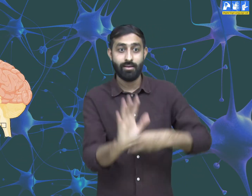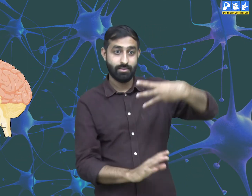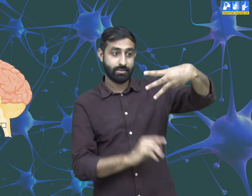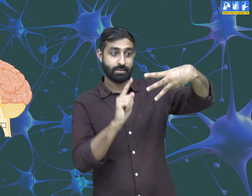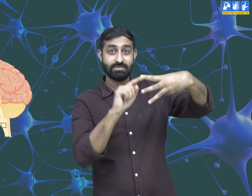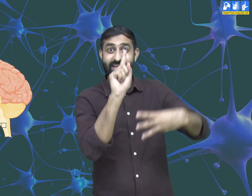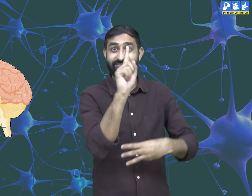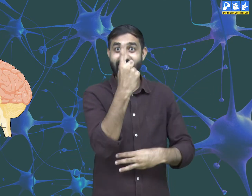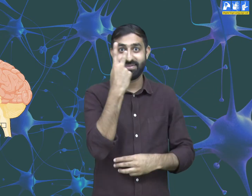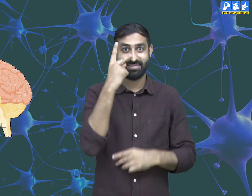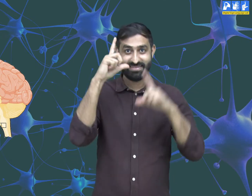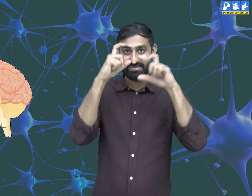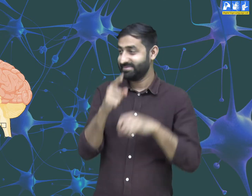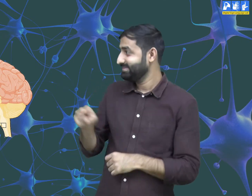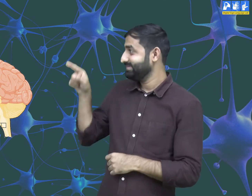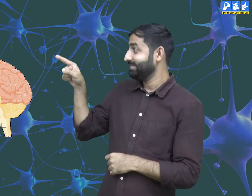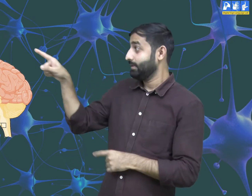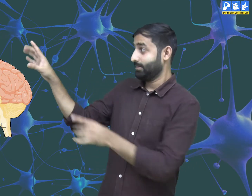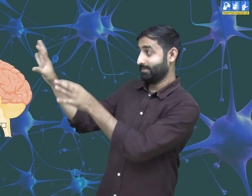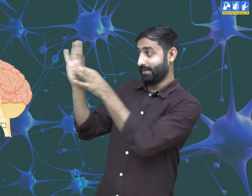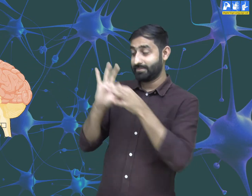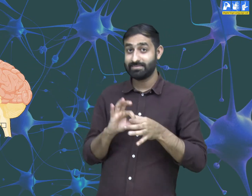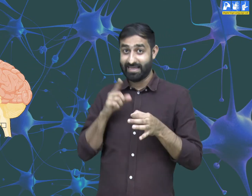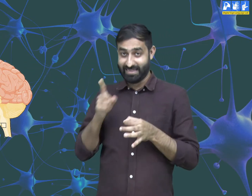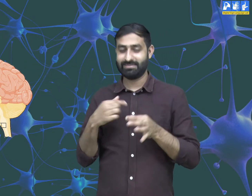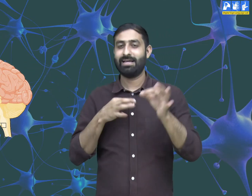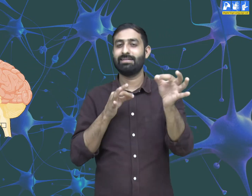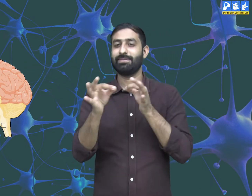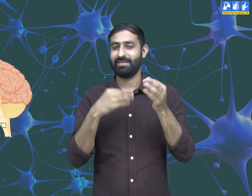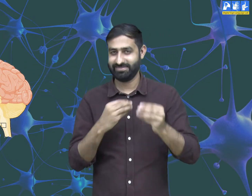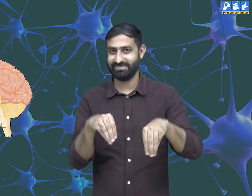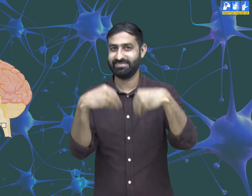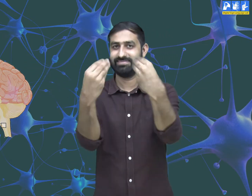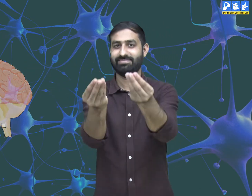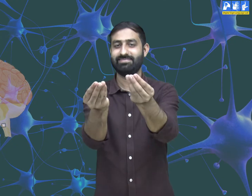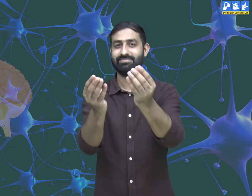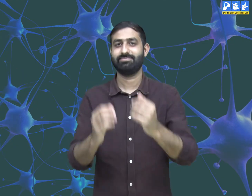Now we are going to discuss its first part.